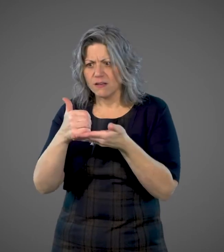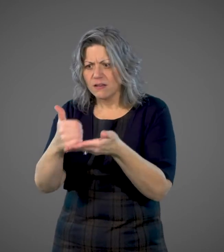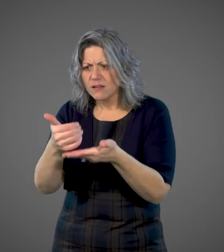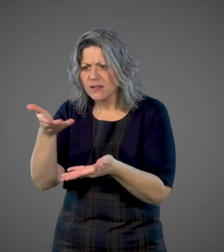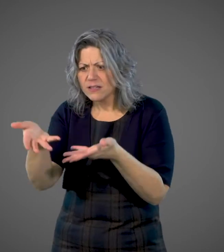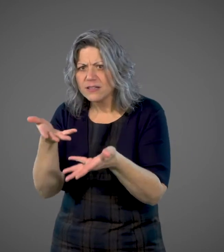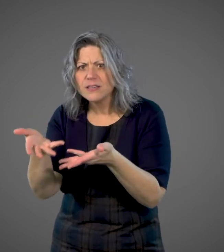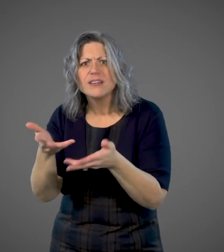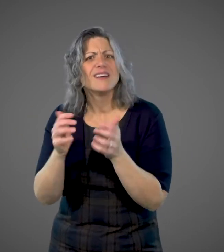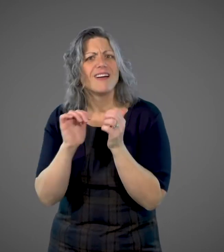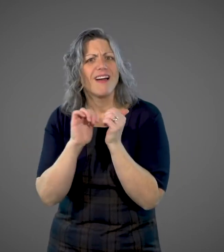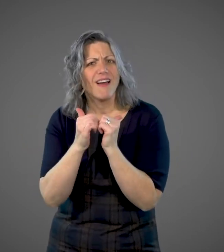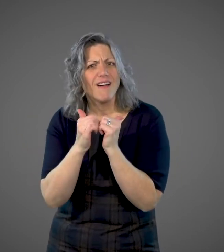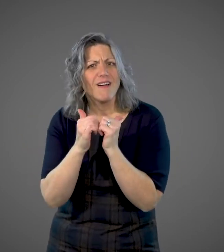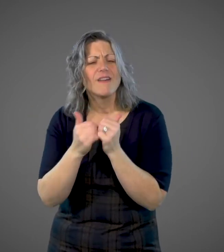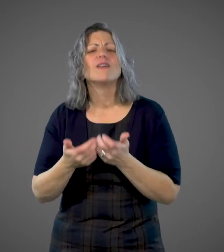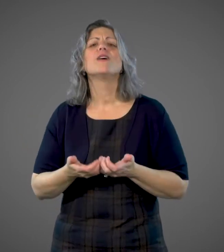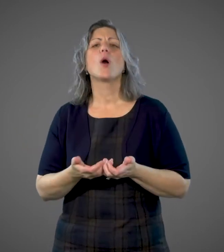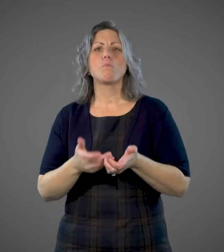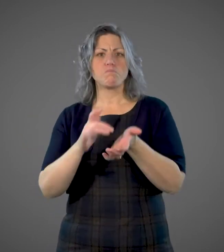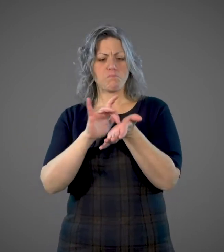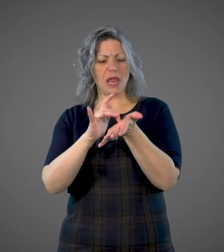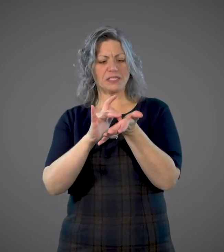The doctor can give you medicine to help bring your fever down.